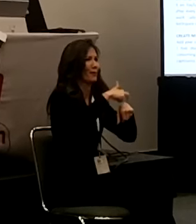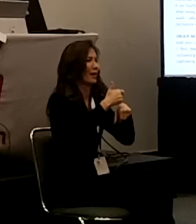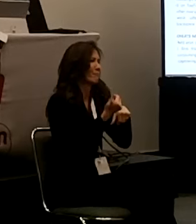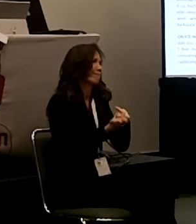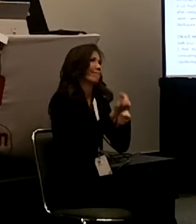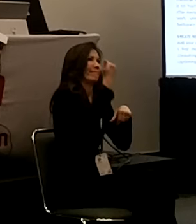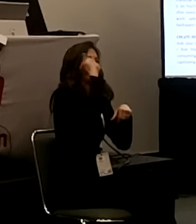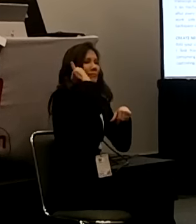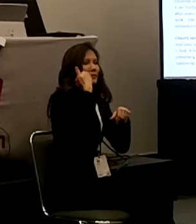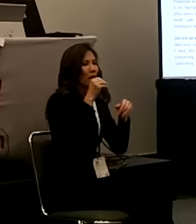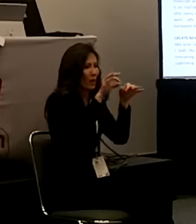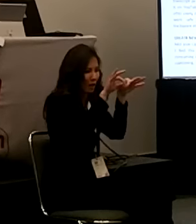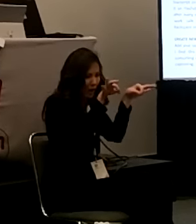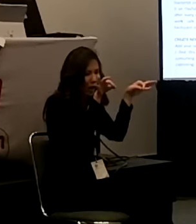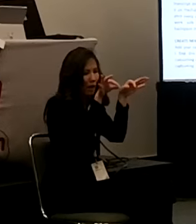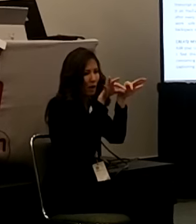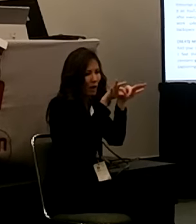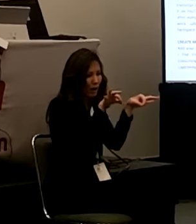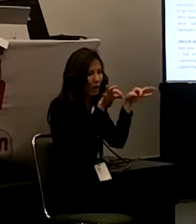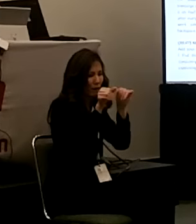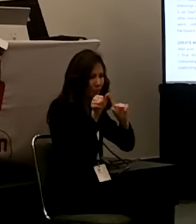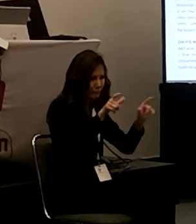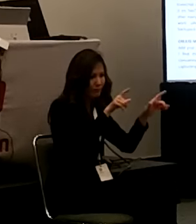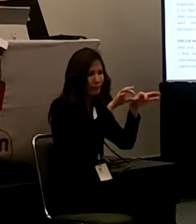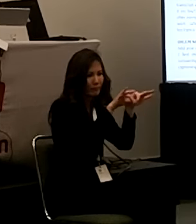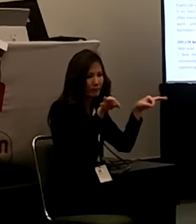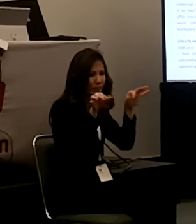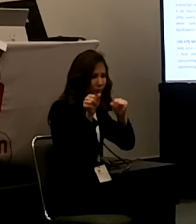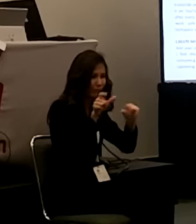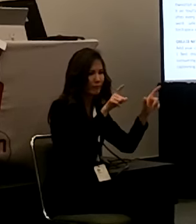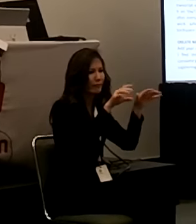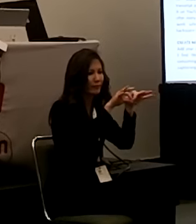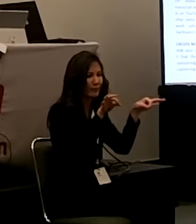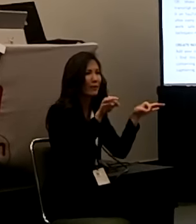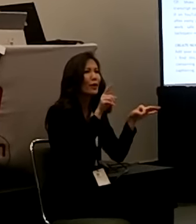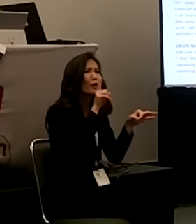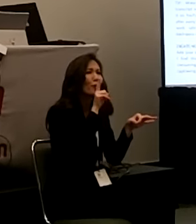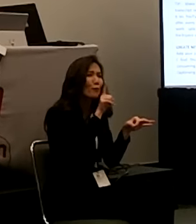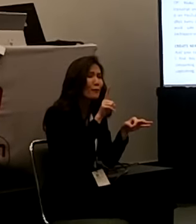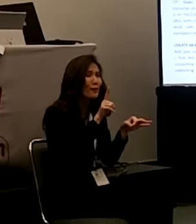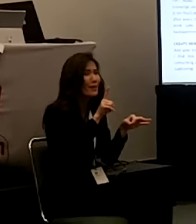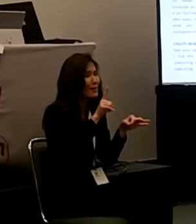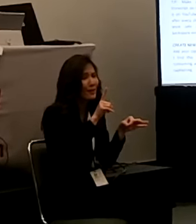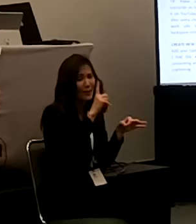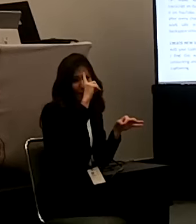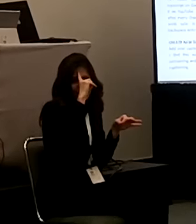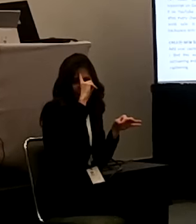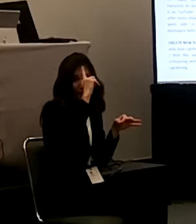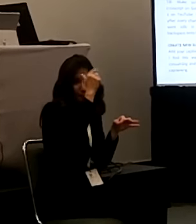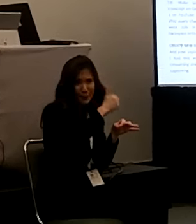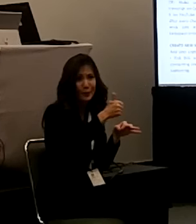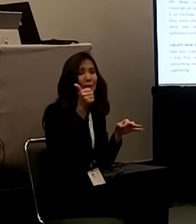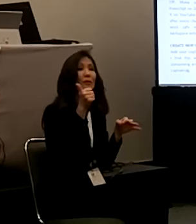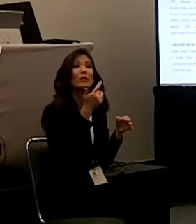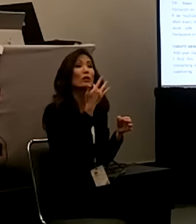Some people prefer it, but really at the end of the day, the whole thing's gonna be about personal preference, what works for you, yada yada yada.